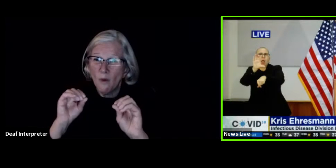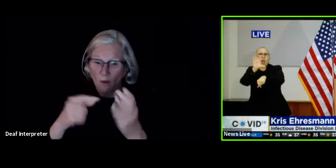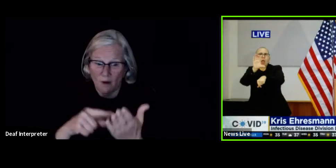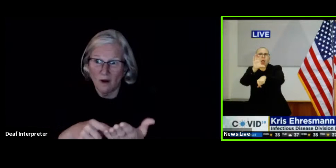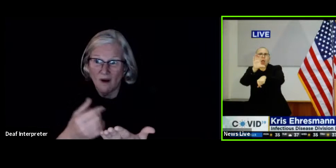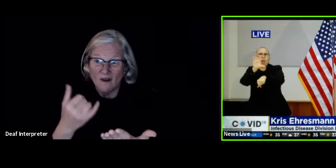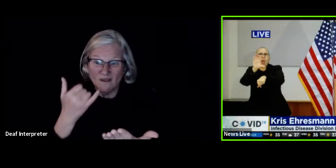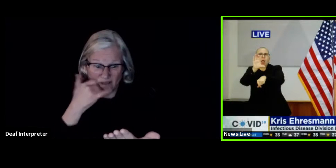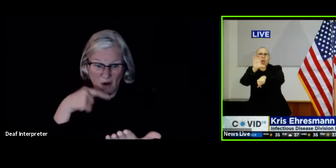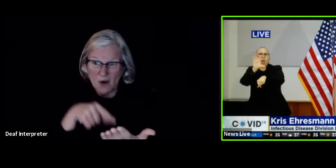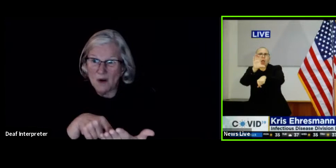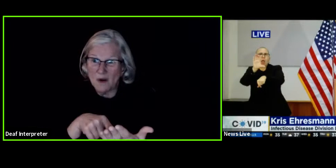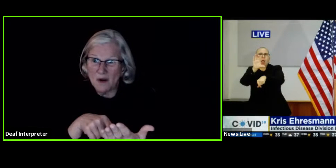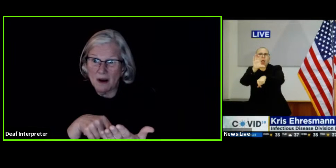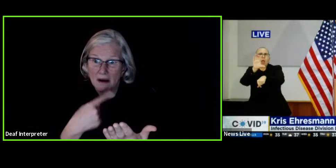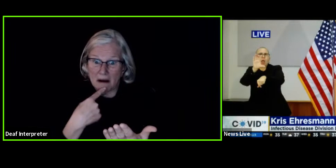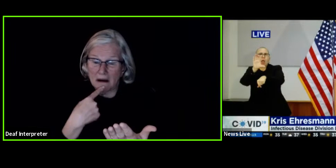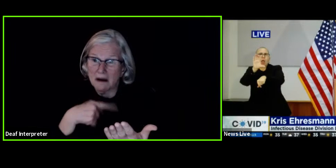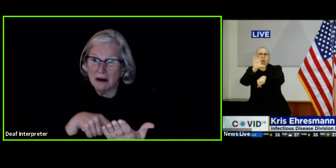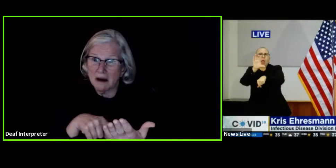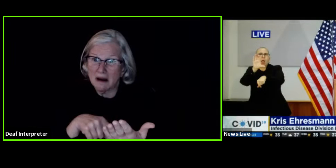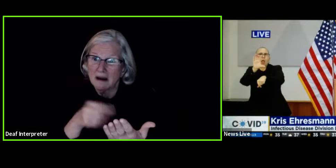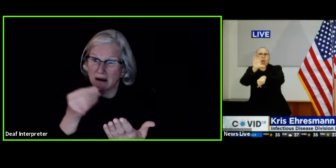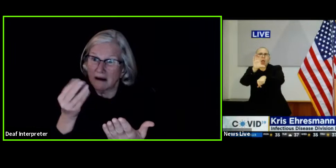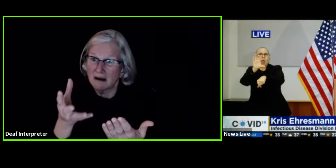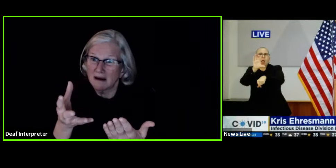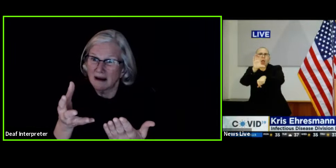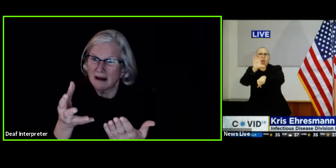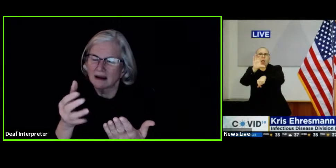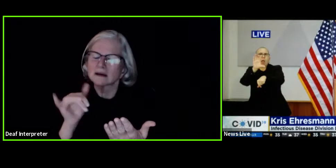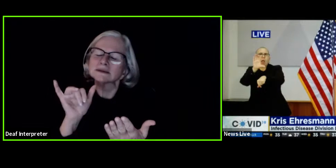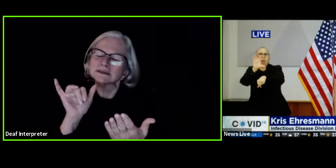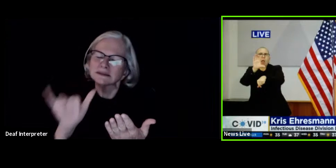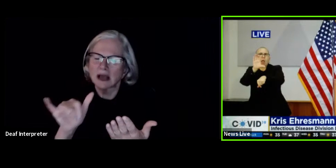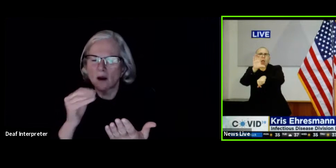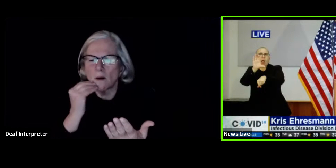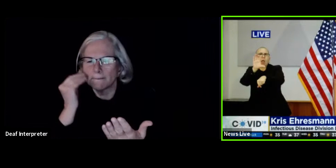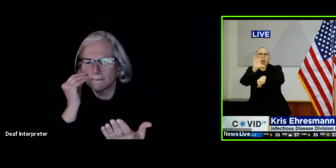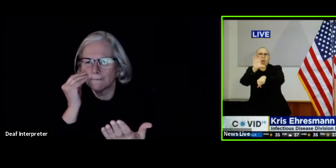OUT OF CIRCULATION. SO THAT YOU AREN'T POTENTIAL SOURCE OF INFECTION AND TRANSMISSION TO OTHER PEOPLE.